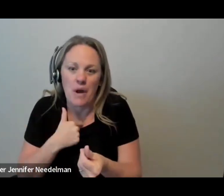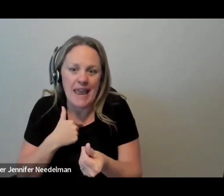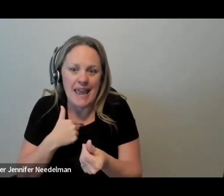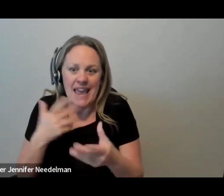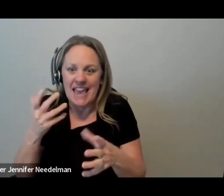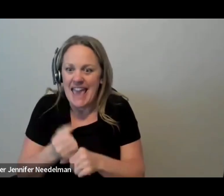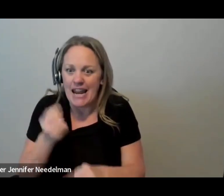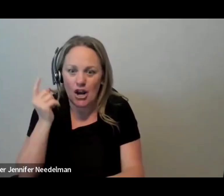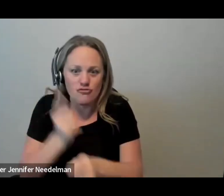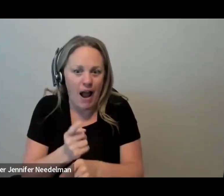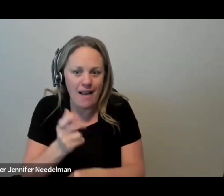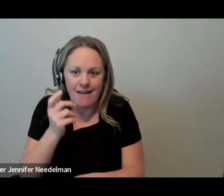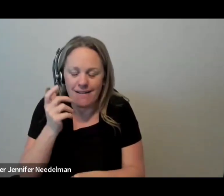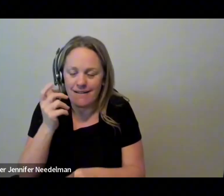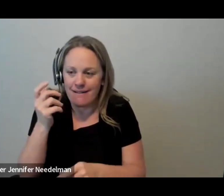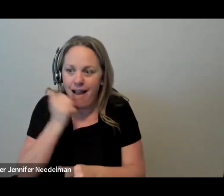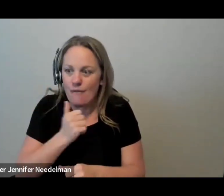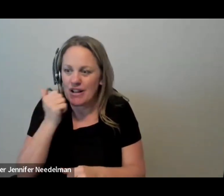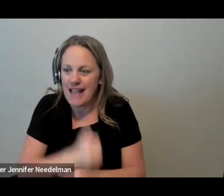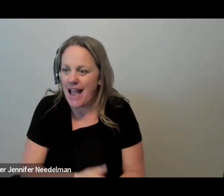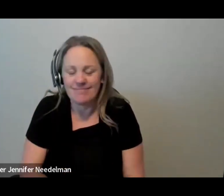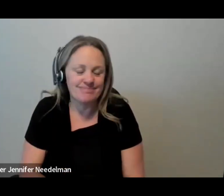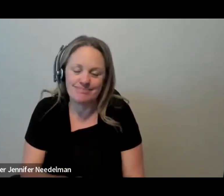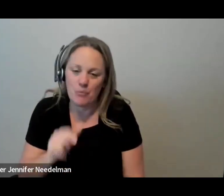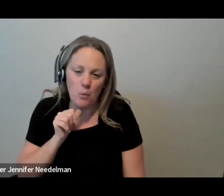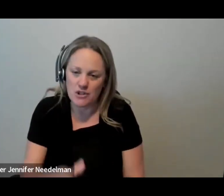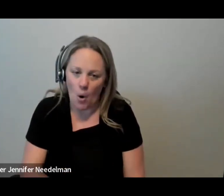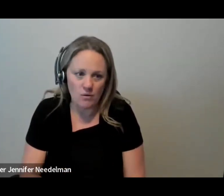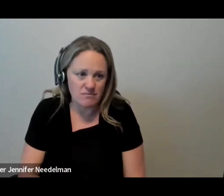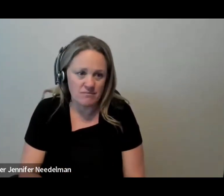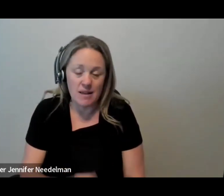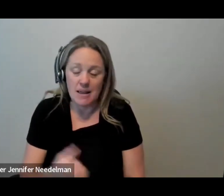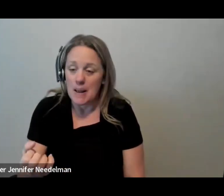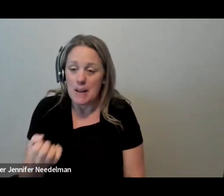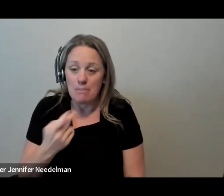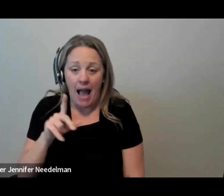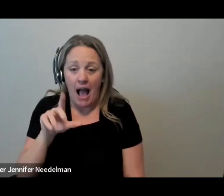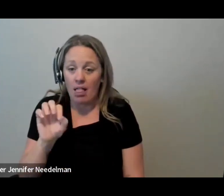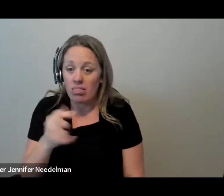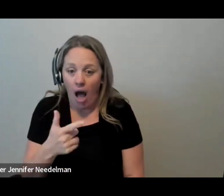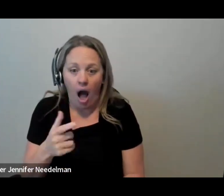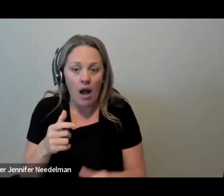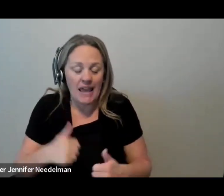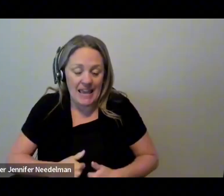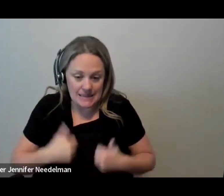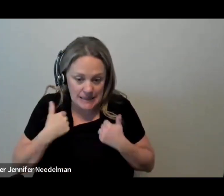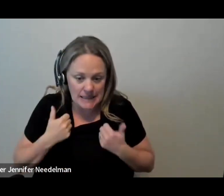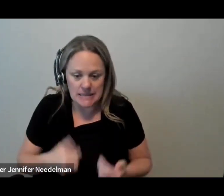Backlogs exist, things get rolled over, over and over and we have to pivot